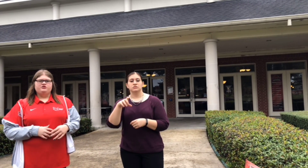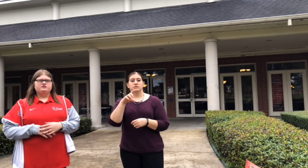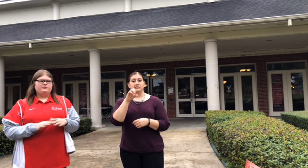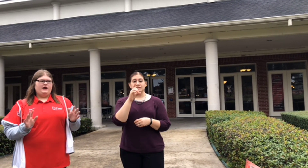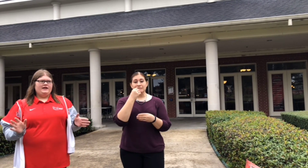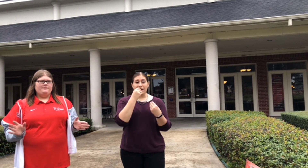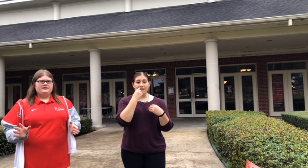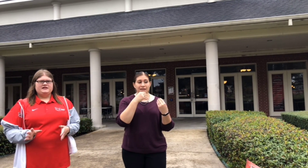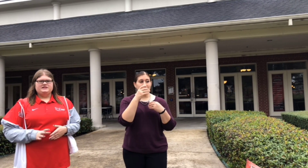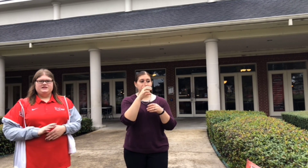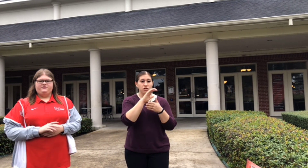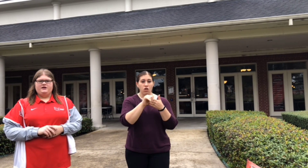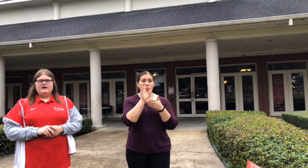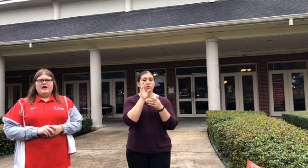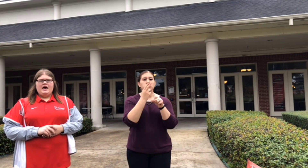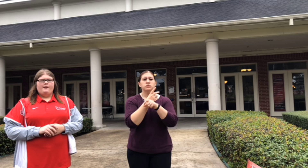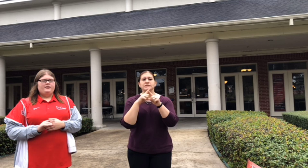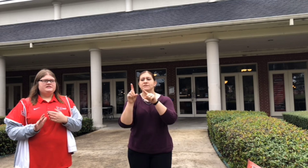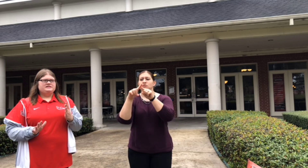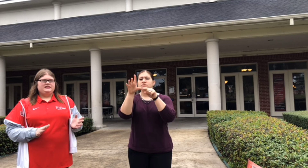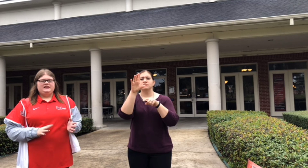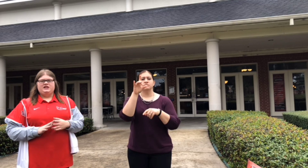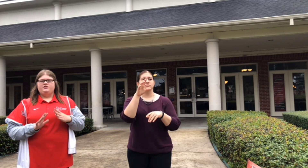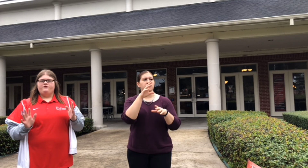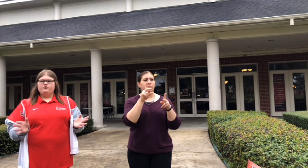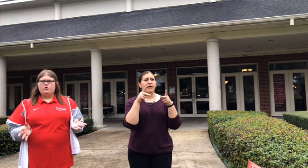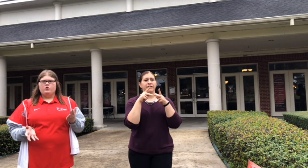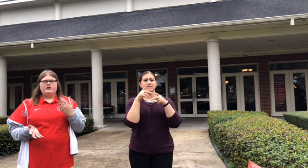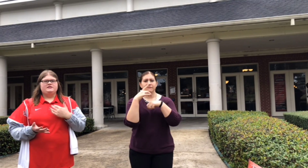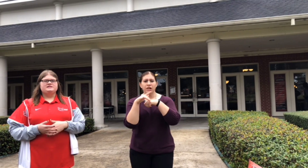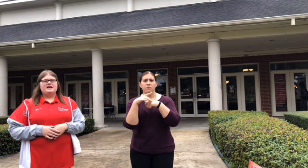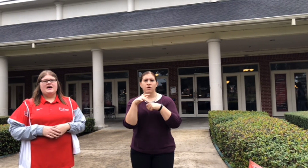to use around campus at the different places to eat. In the food court, in the Set...